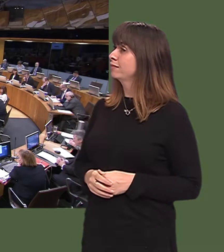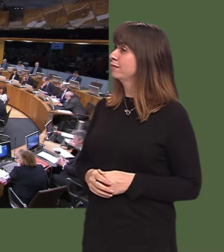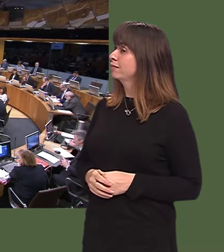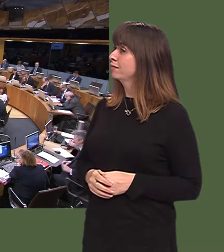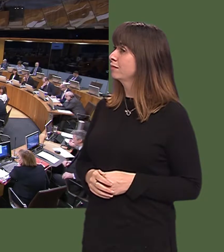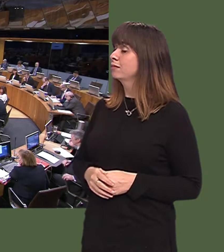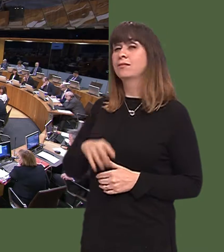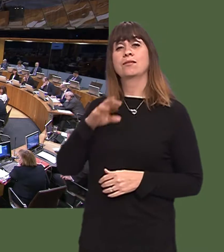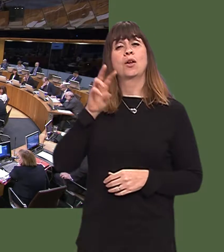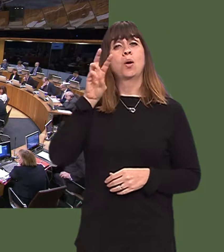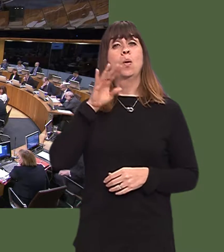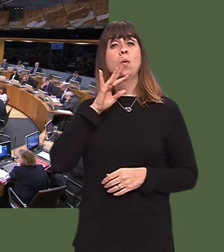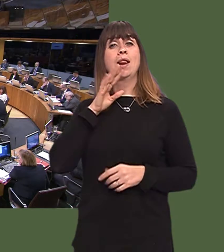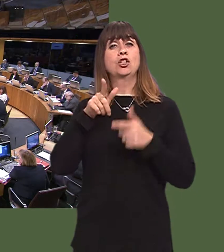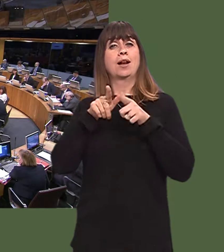of their education. Caroline Jones: First Minister, the Welsh Language Commissioner said that, in order